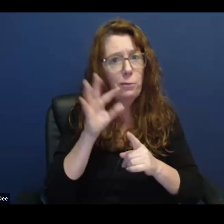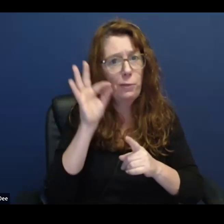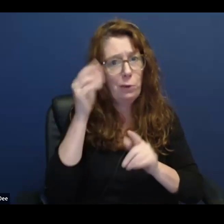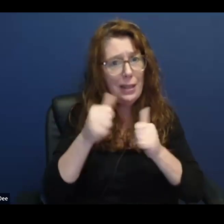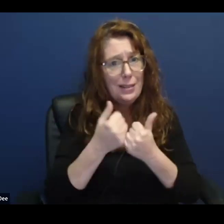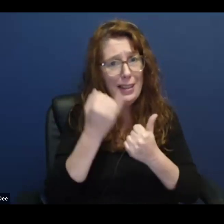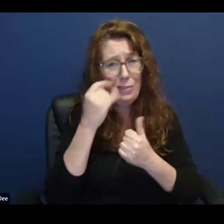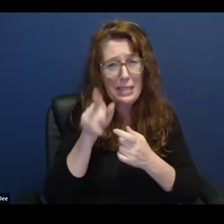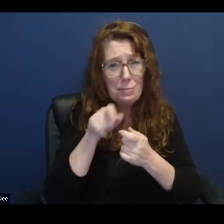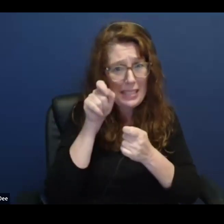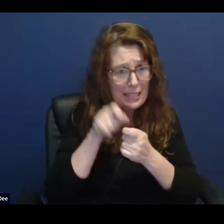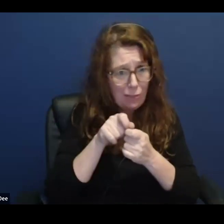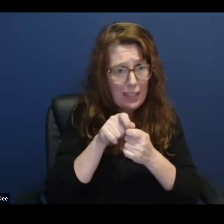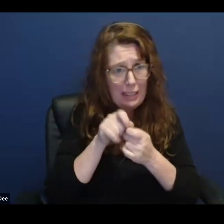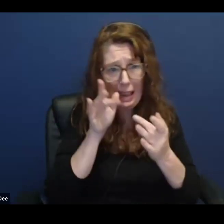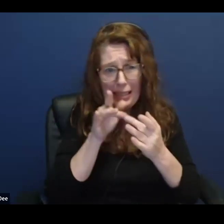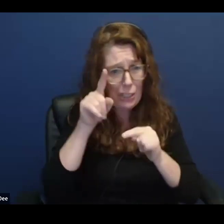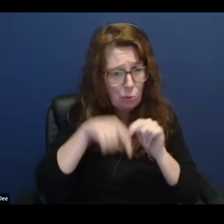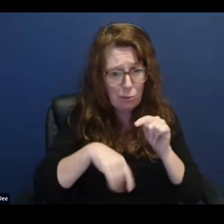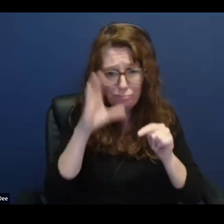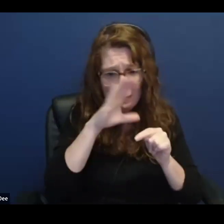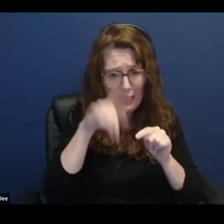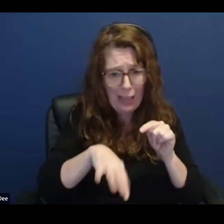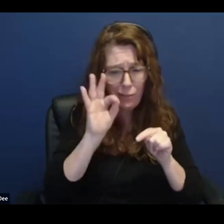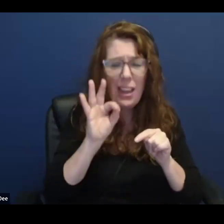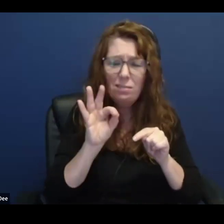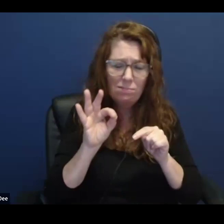you've been unable to find, you're welcome to reach out to the National NAGPA program